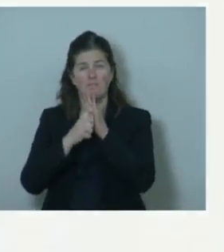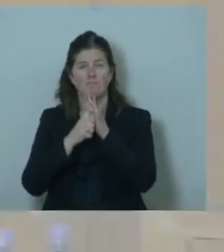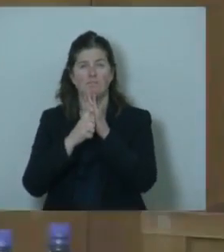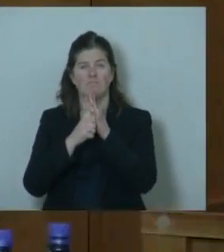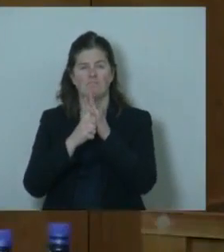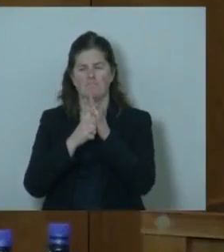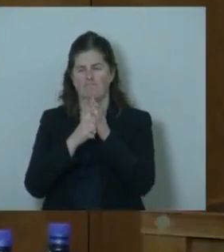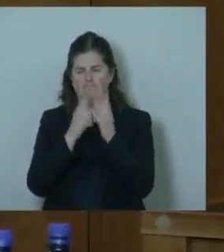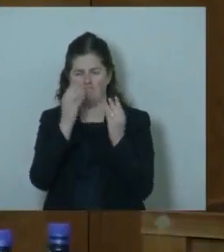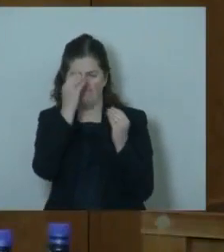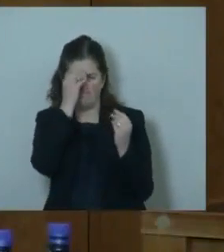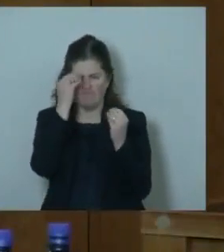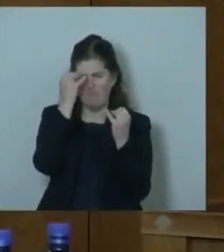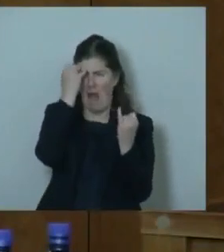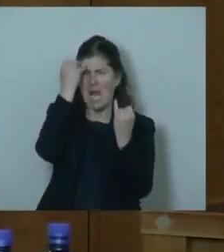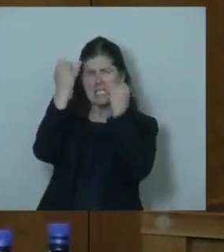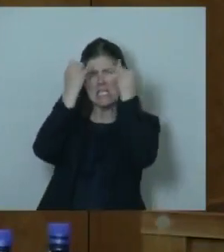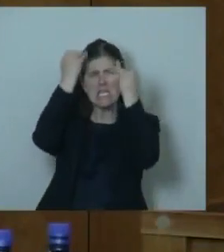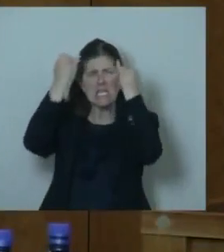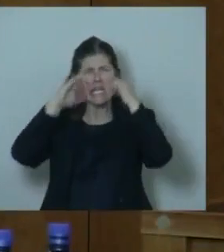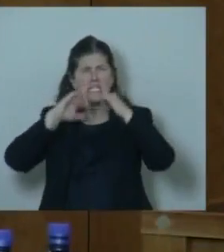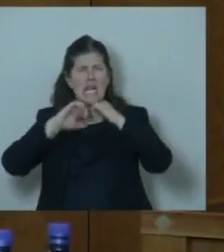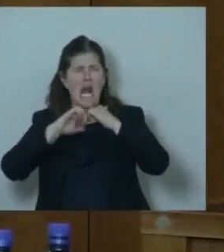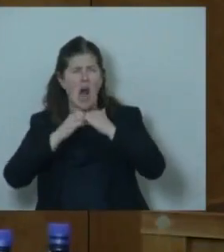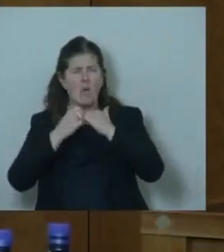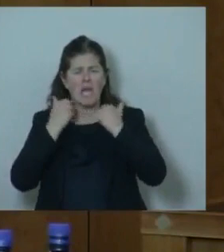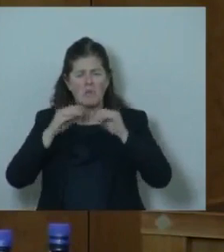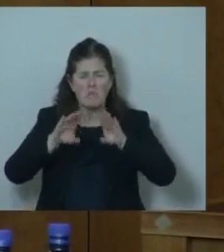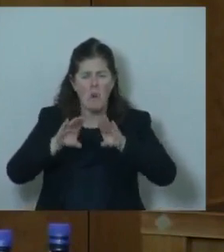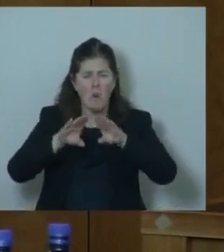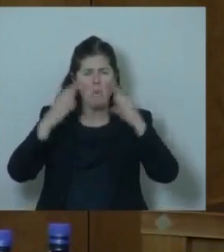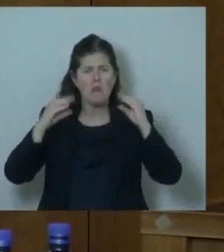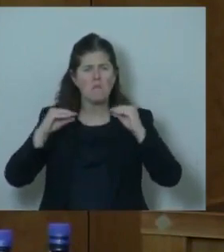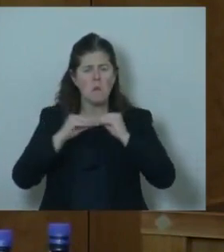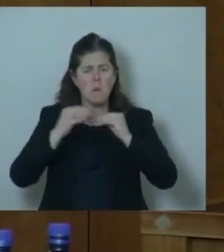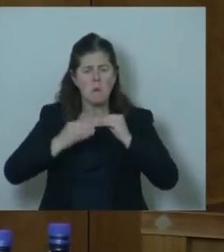UNLESS THERE WAS THAT CHANCE IF WE STAYED IN THE HOUSE.